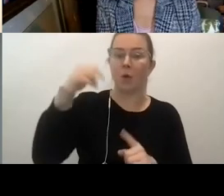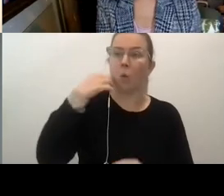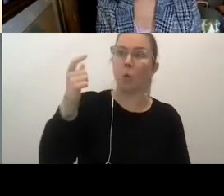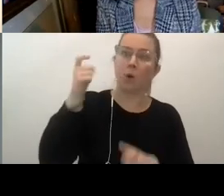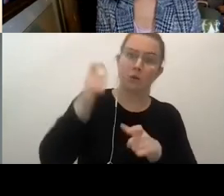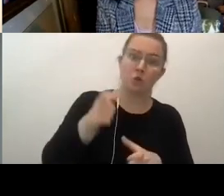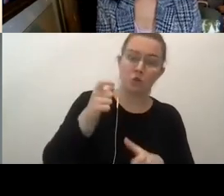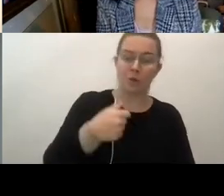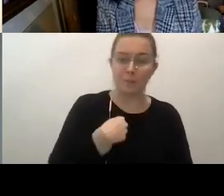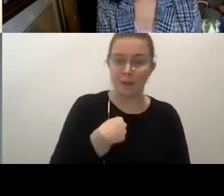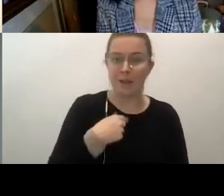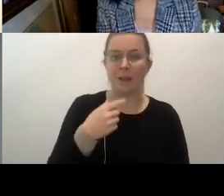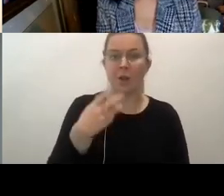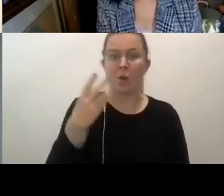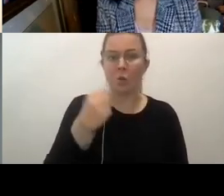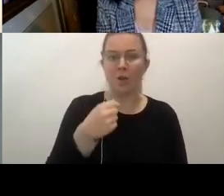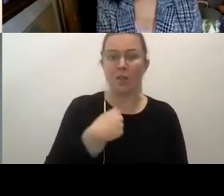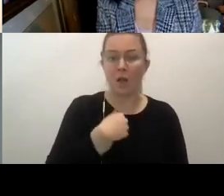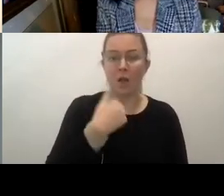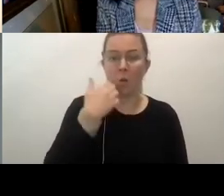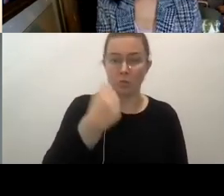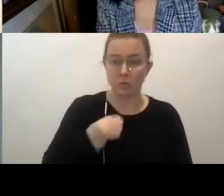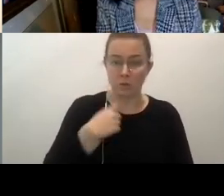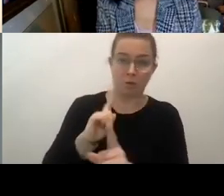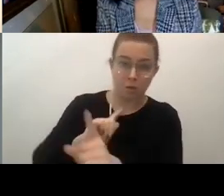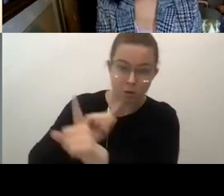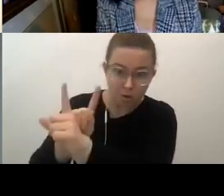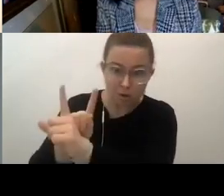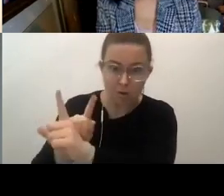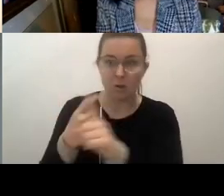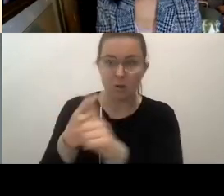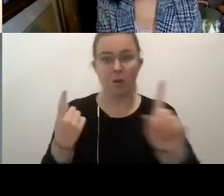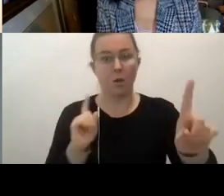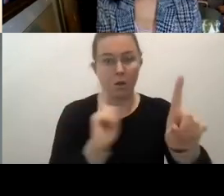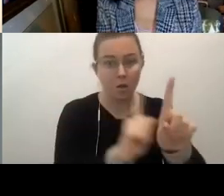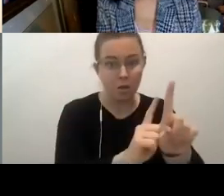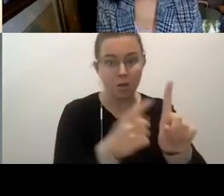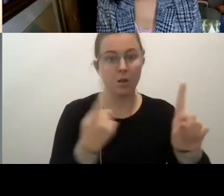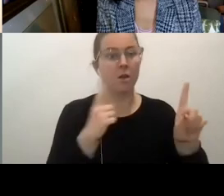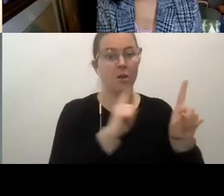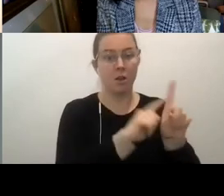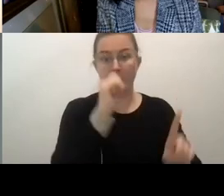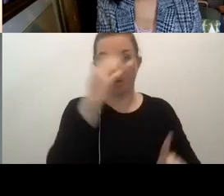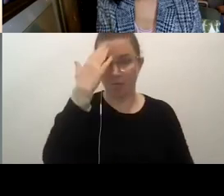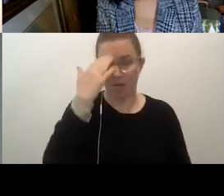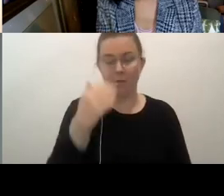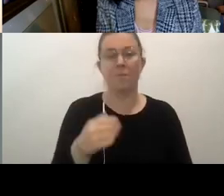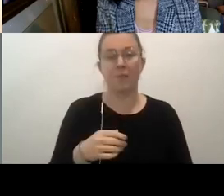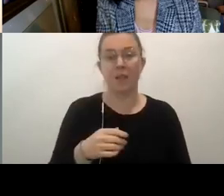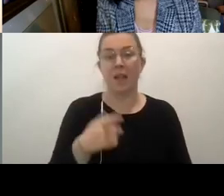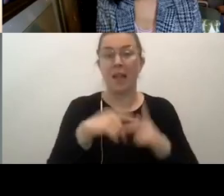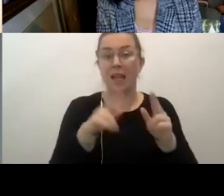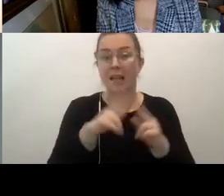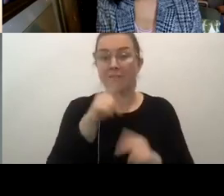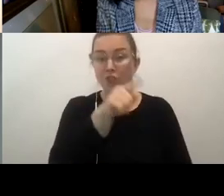and I would always go to her. If she had used little bits of Auslan, I think it would have